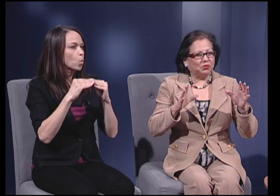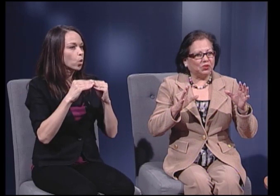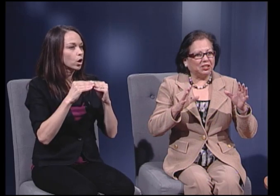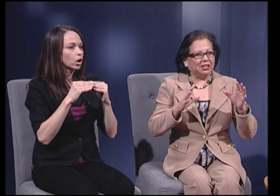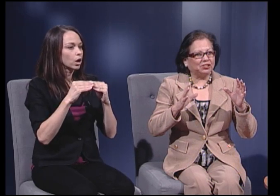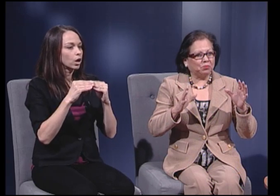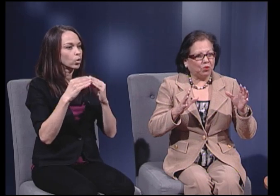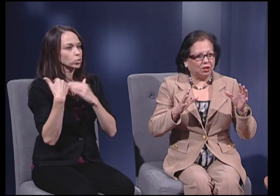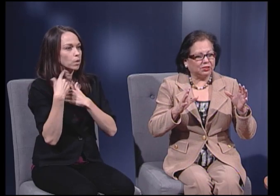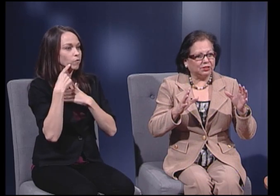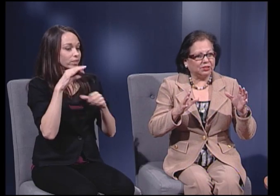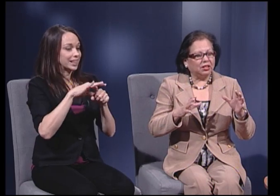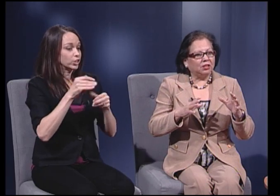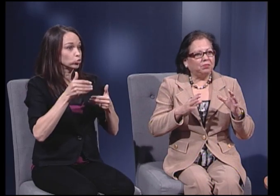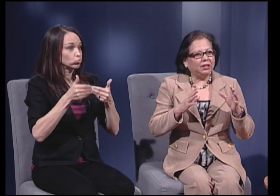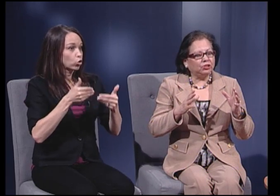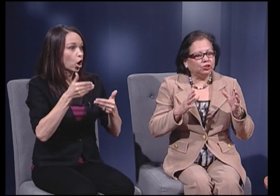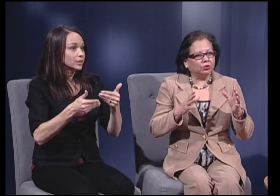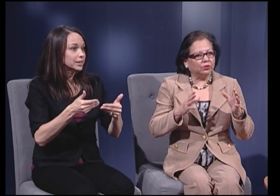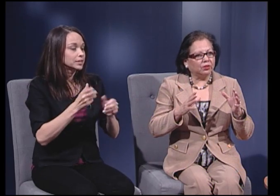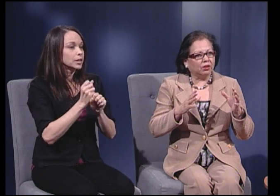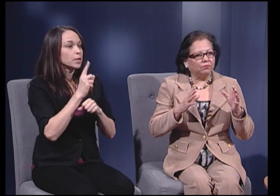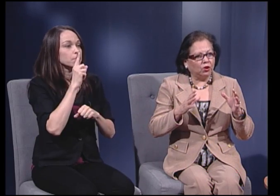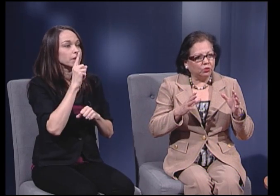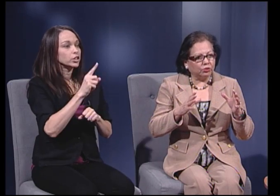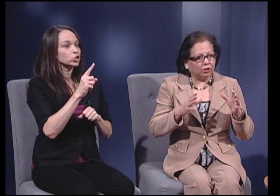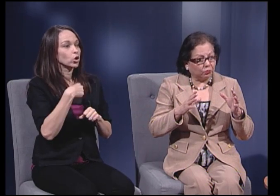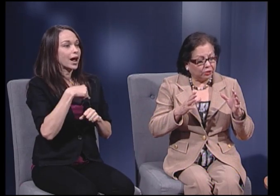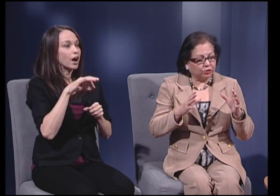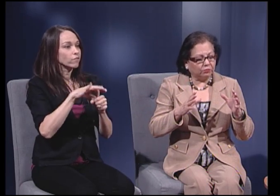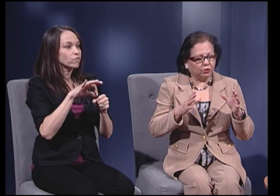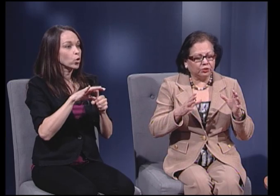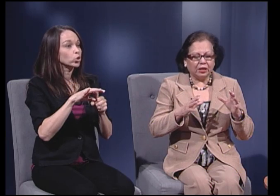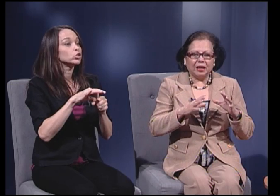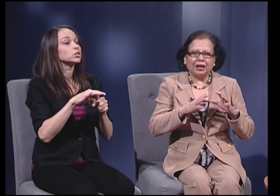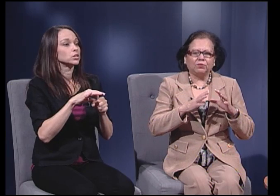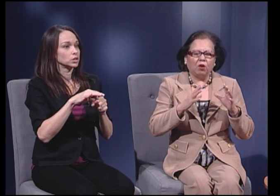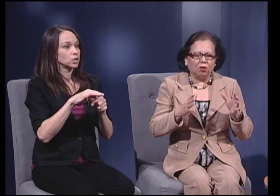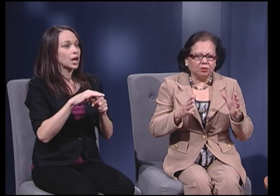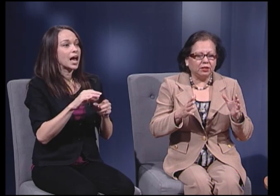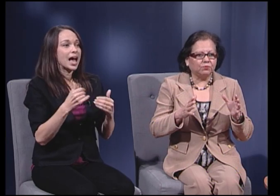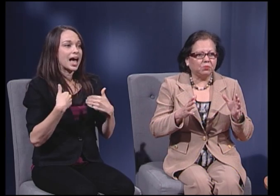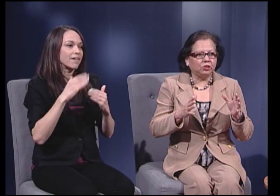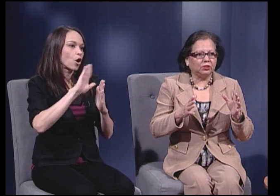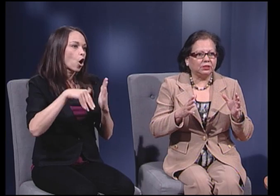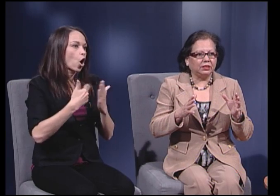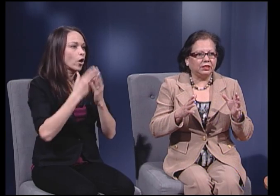for the election process making sure that our voters-- our registered voters have all the information that they need